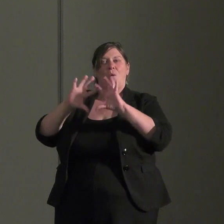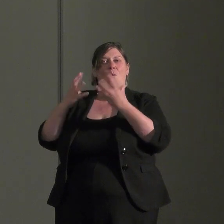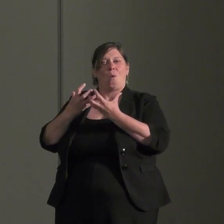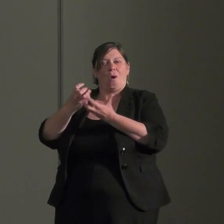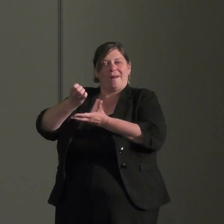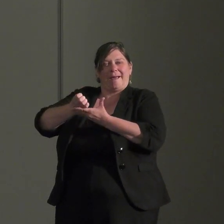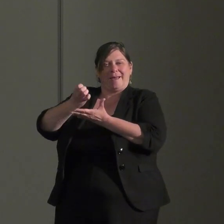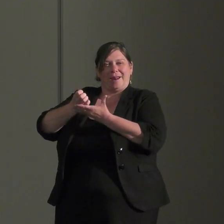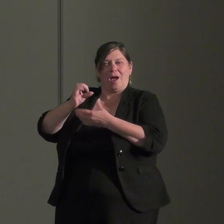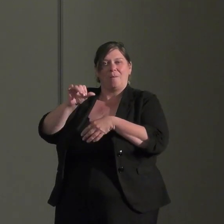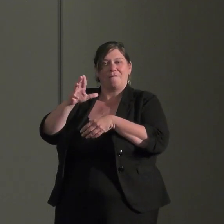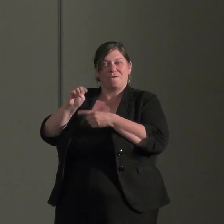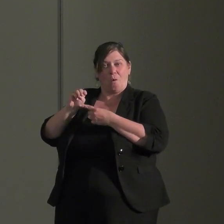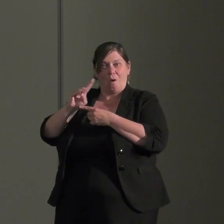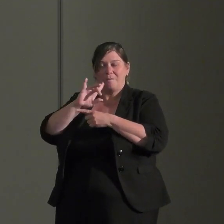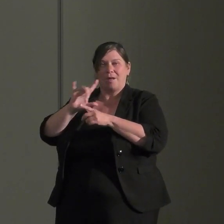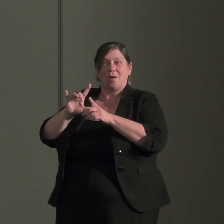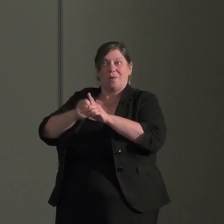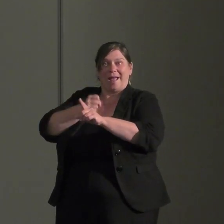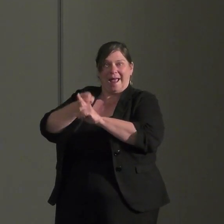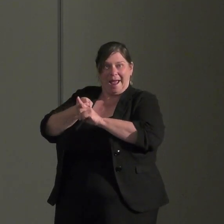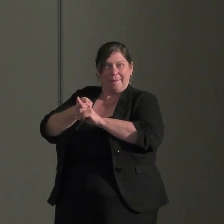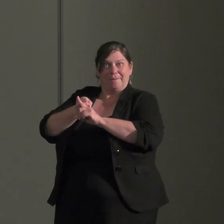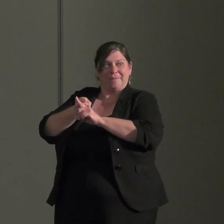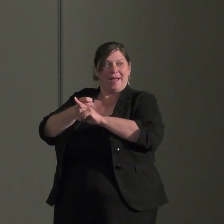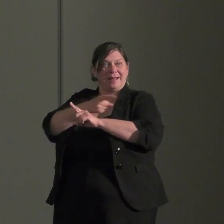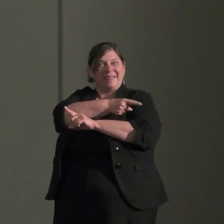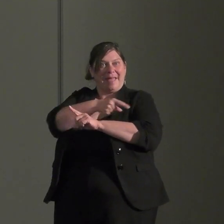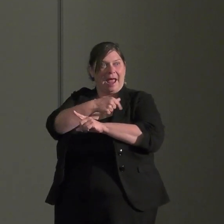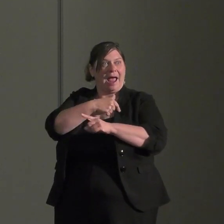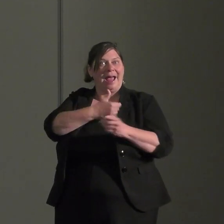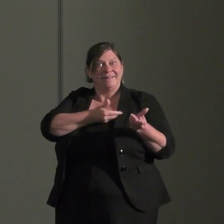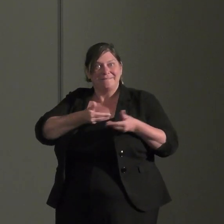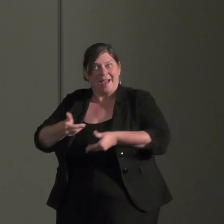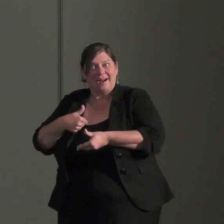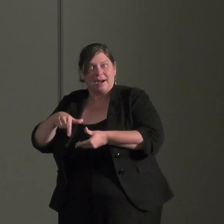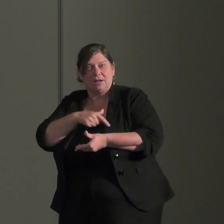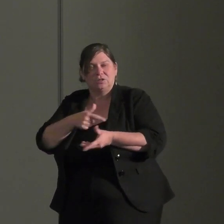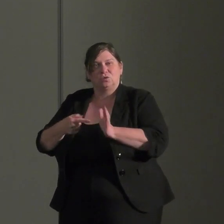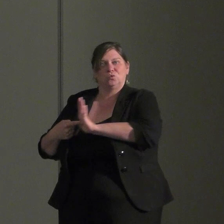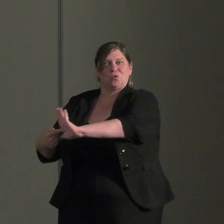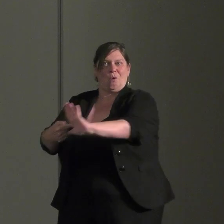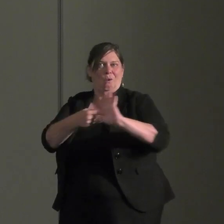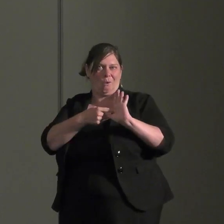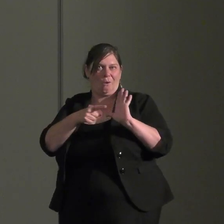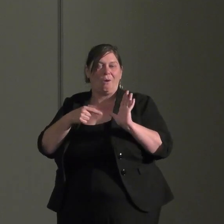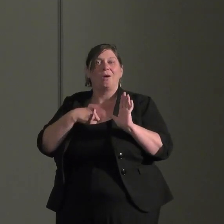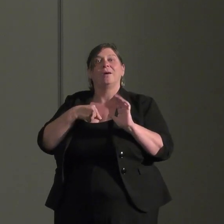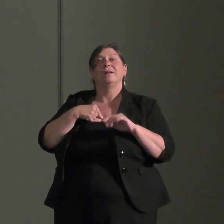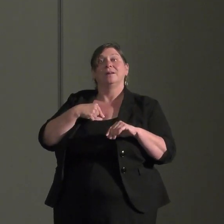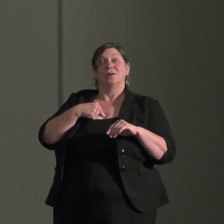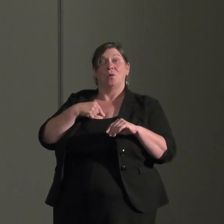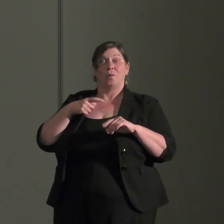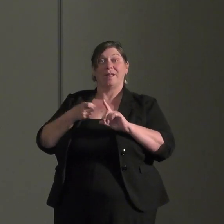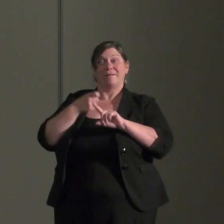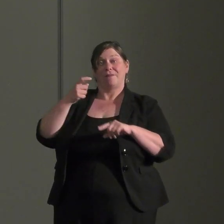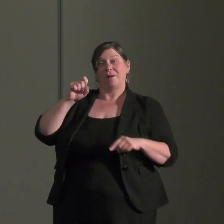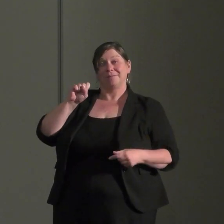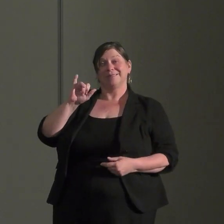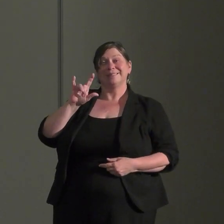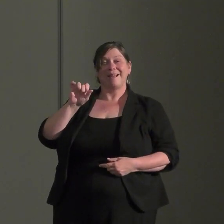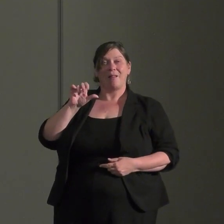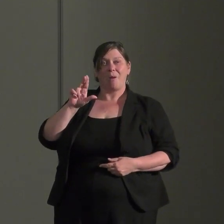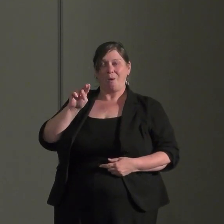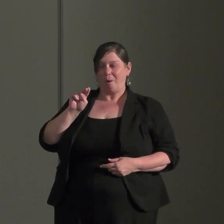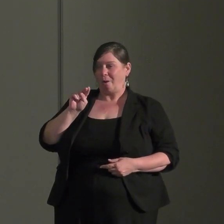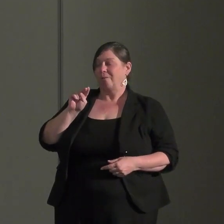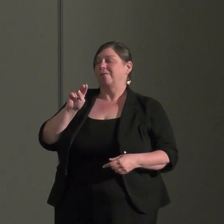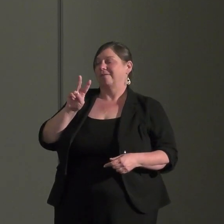on our back that we got it right and that resonated with us and inspired us to keep